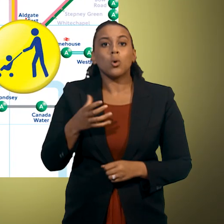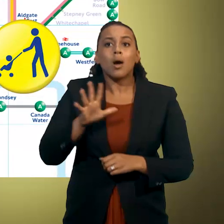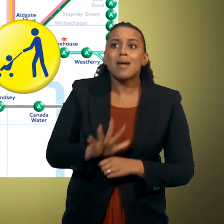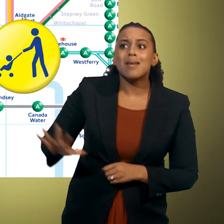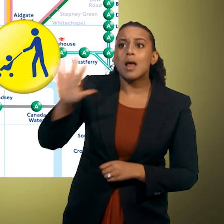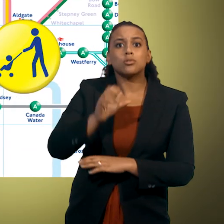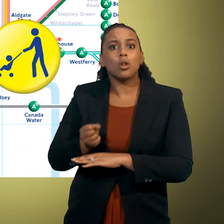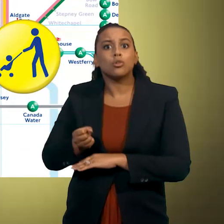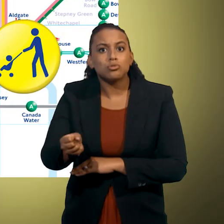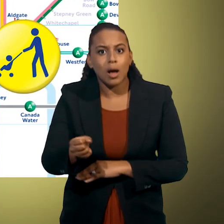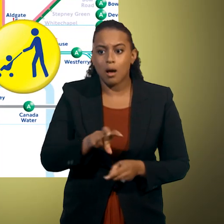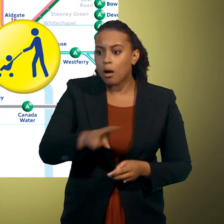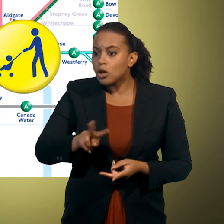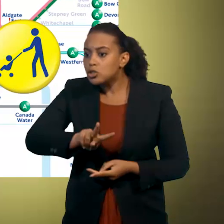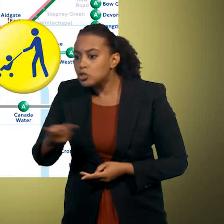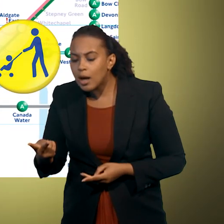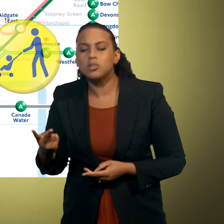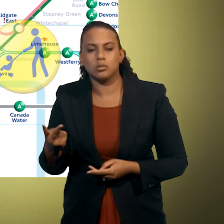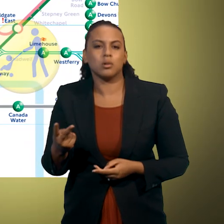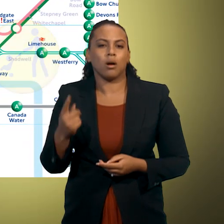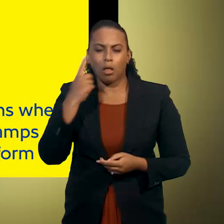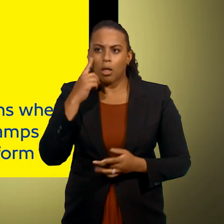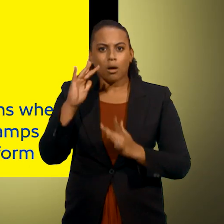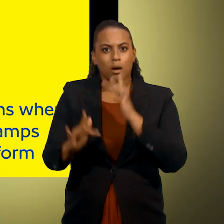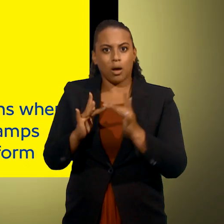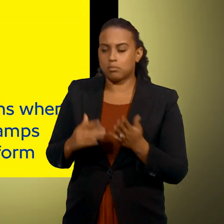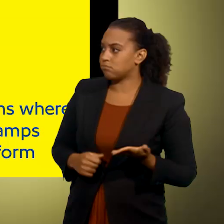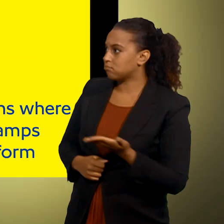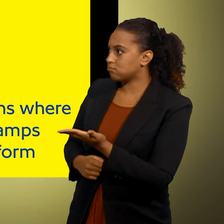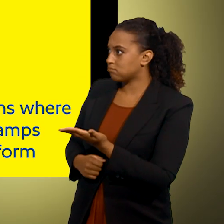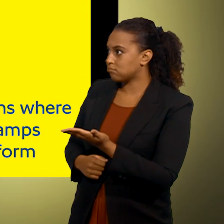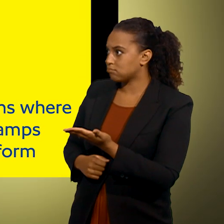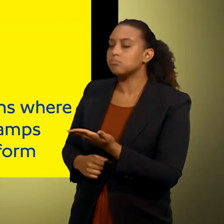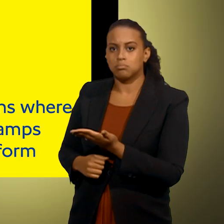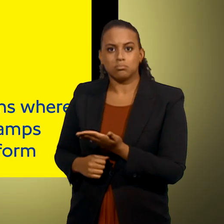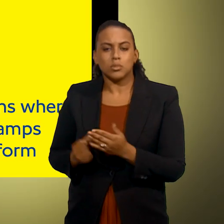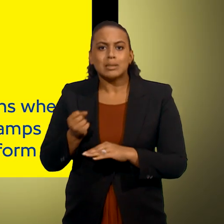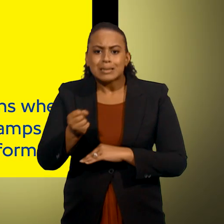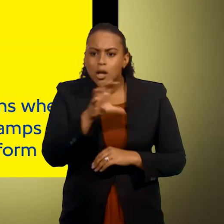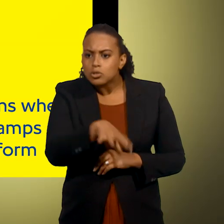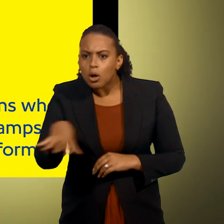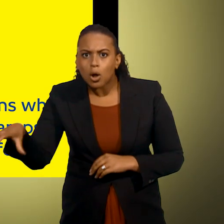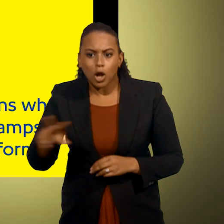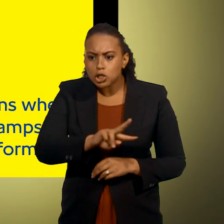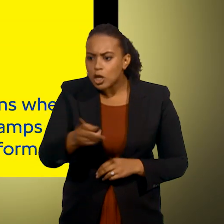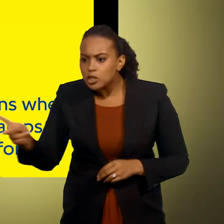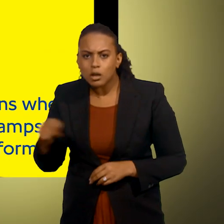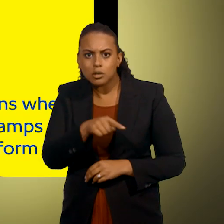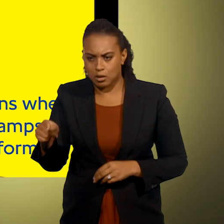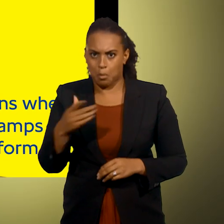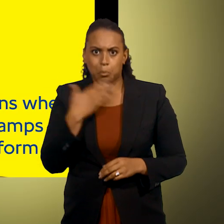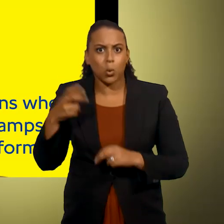to Transport for London's 'Avoiding stairs' tube guide for step-free stations and interchanges